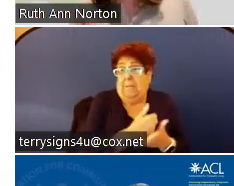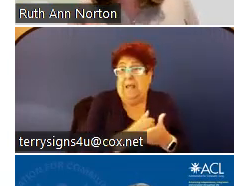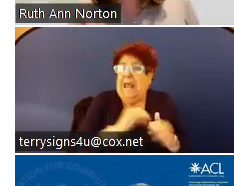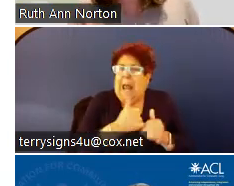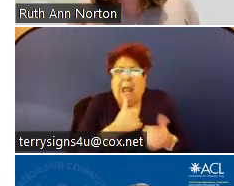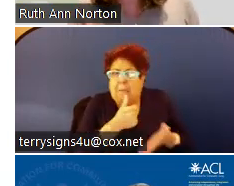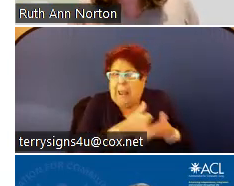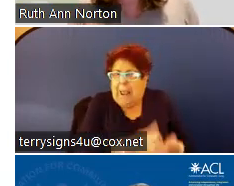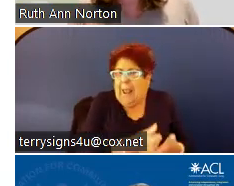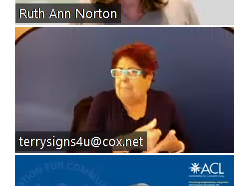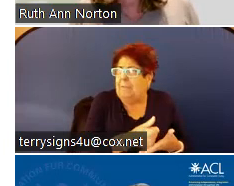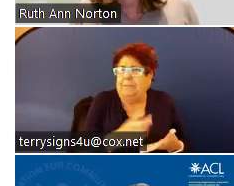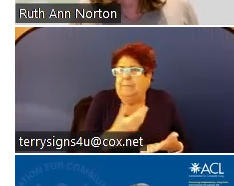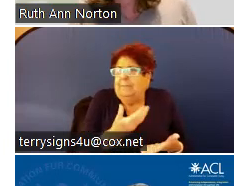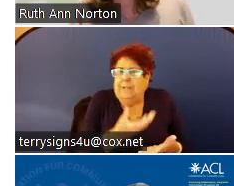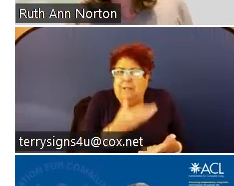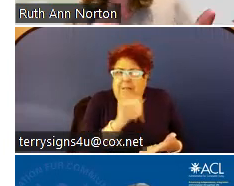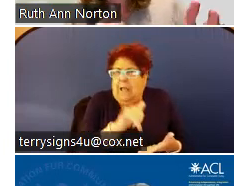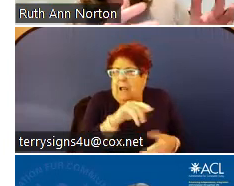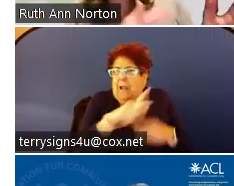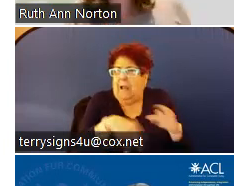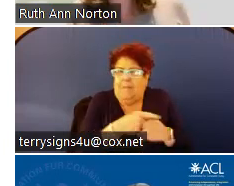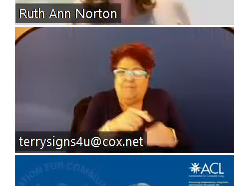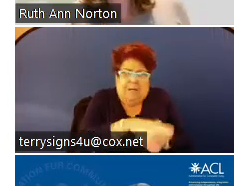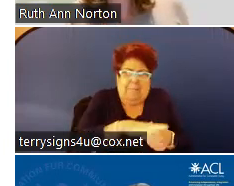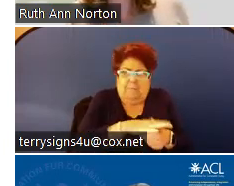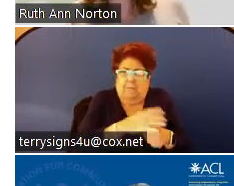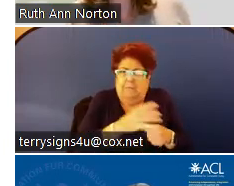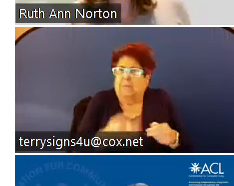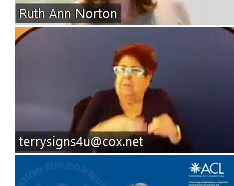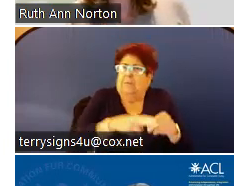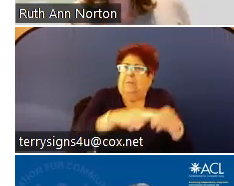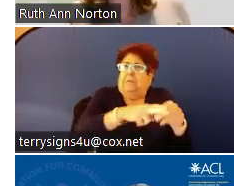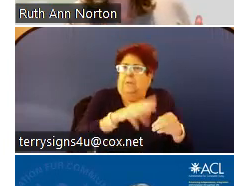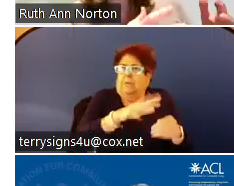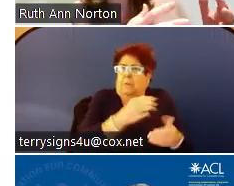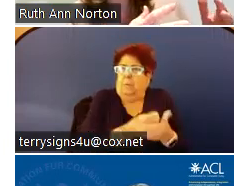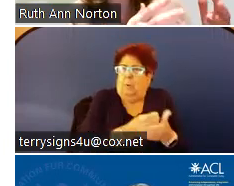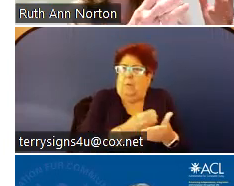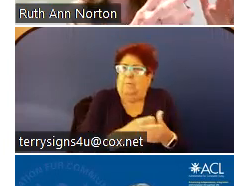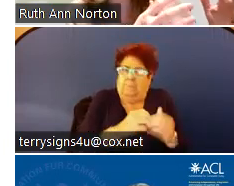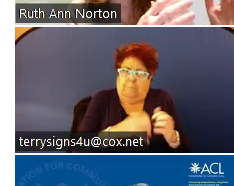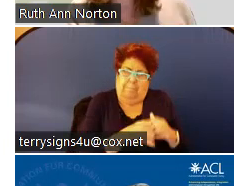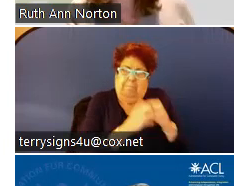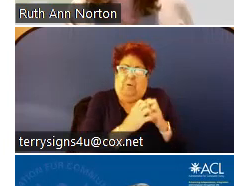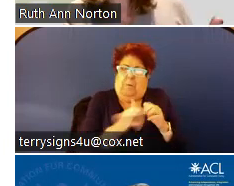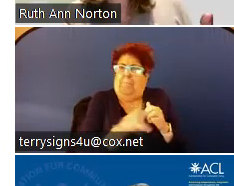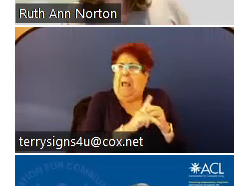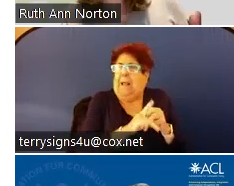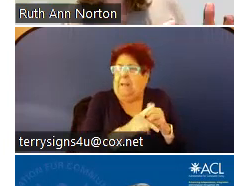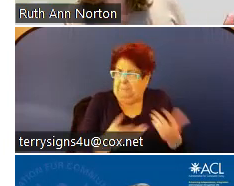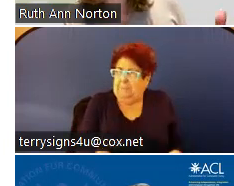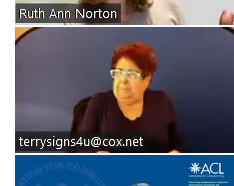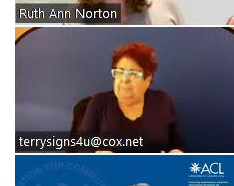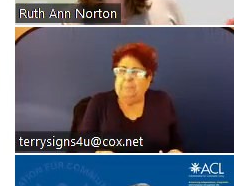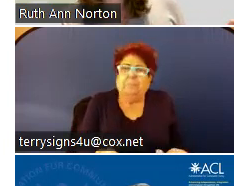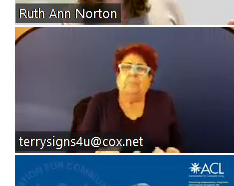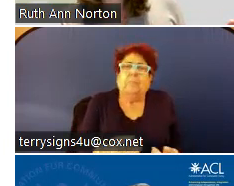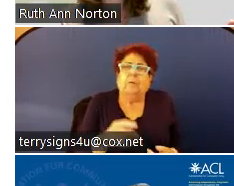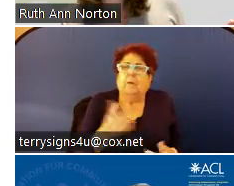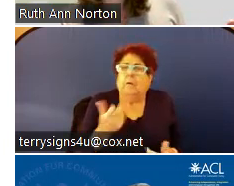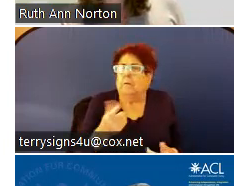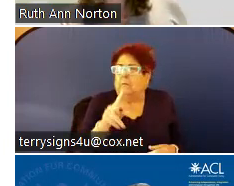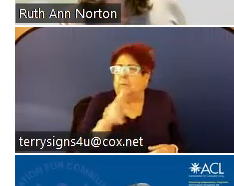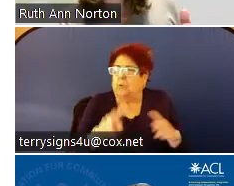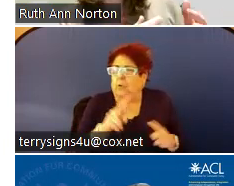build that wealth back? In this screening tool, we are looking at that economic frame as well